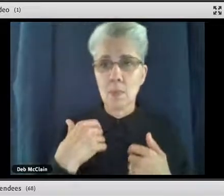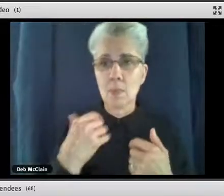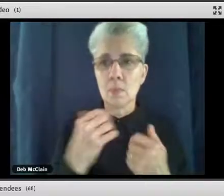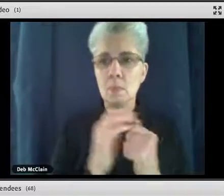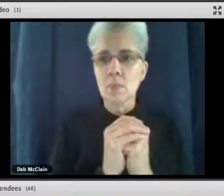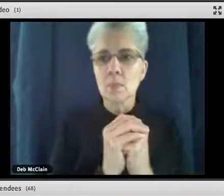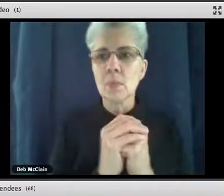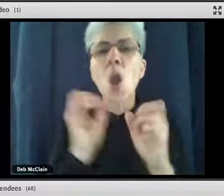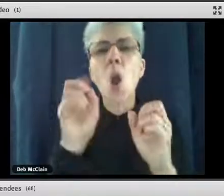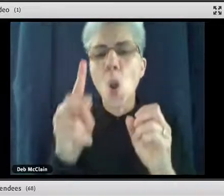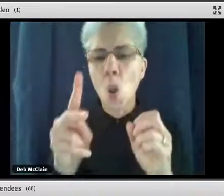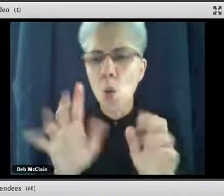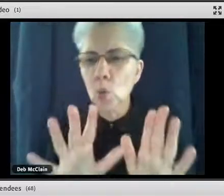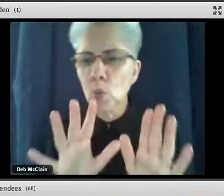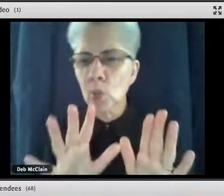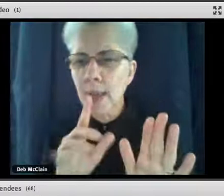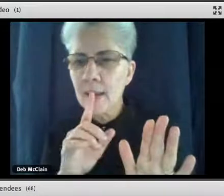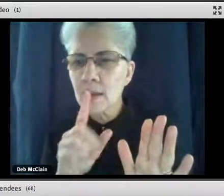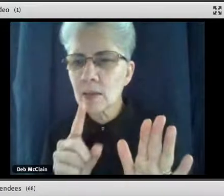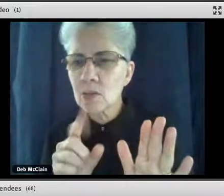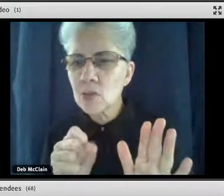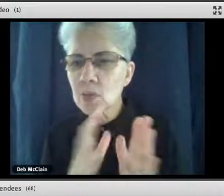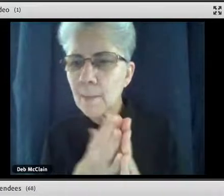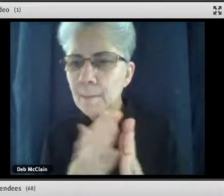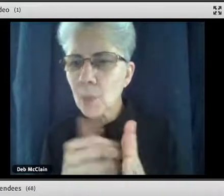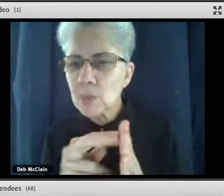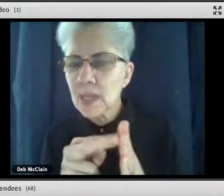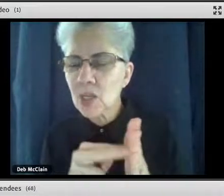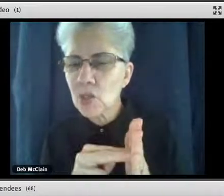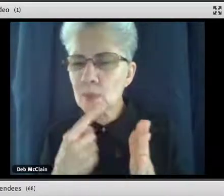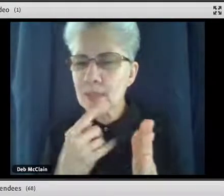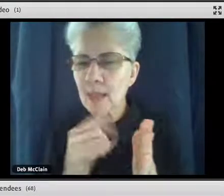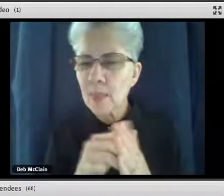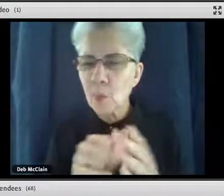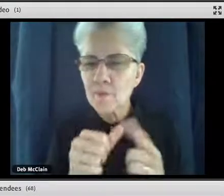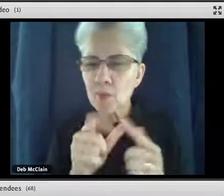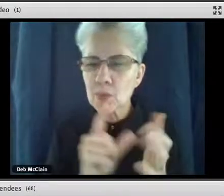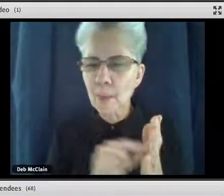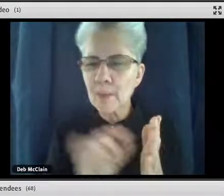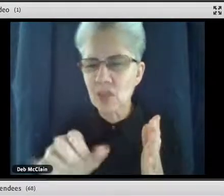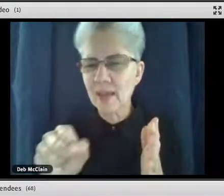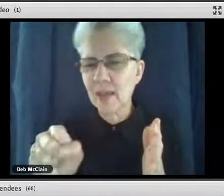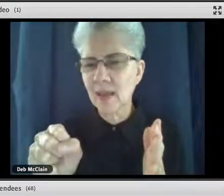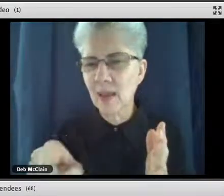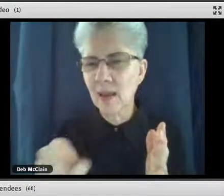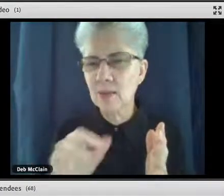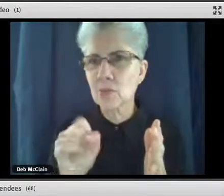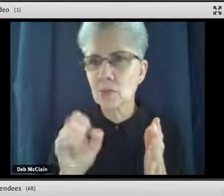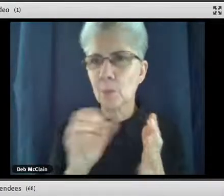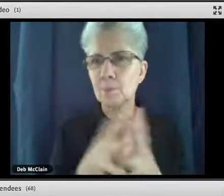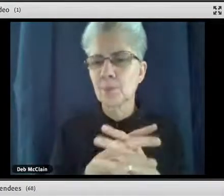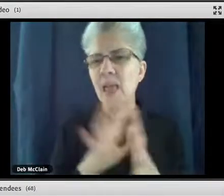So I'm going to... Okay, so, Jessica, you were saying sometimes books have a note saying that they were first published in hard--